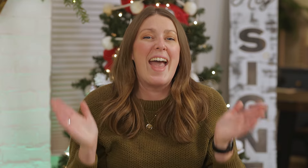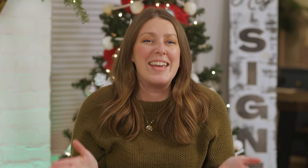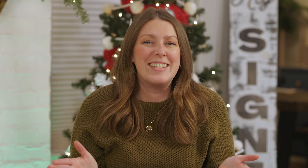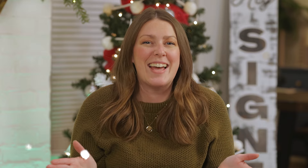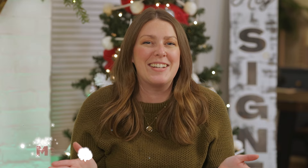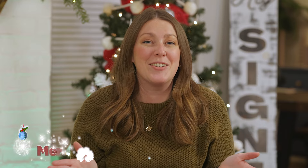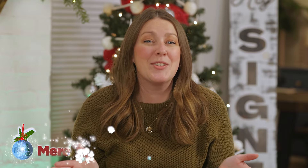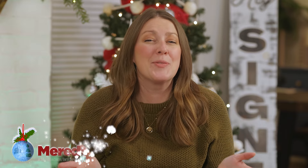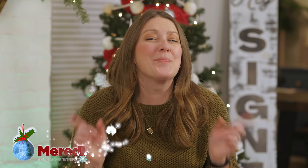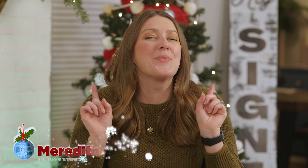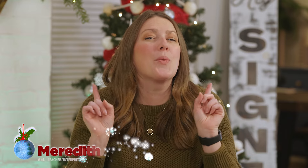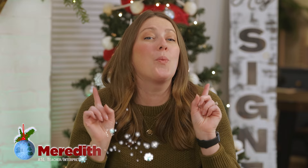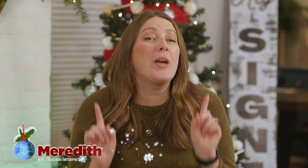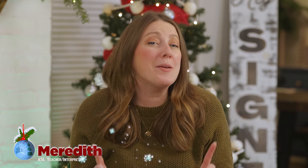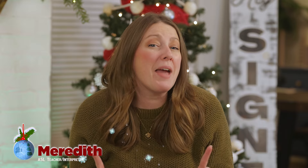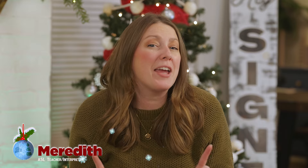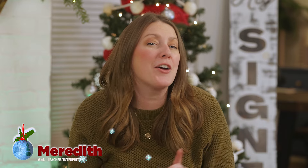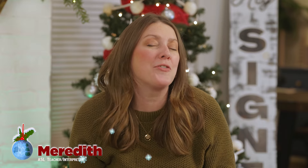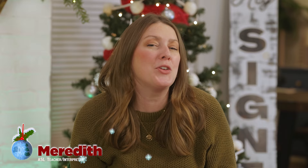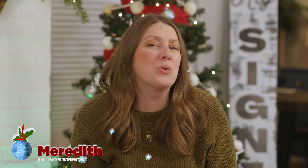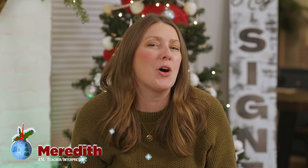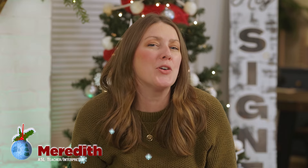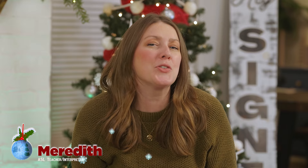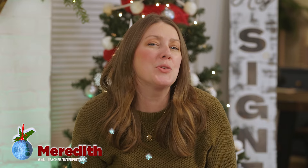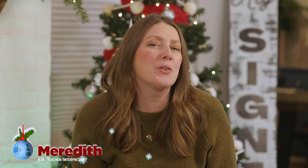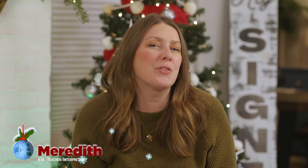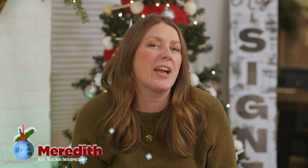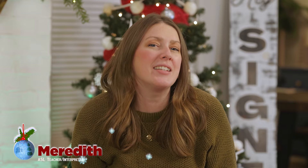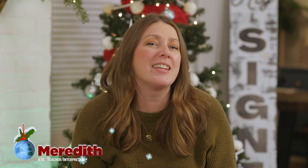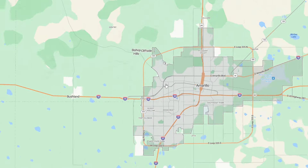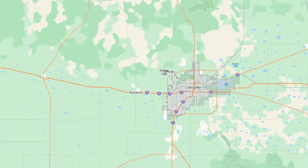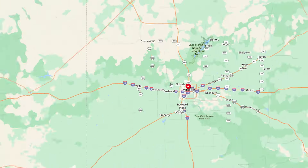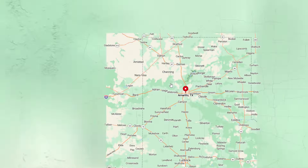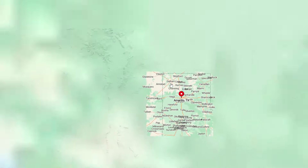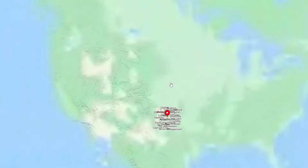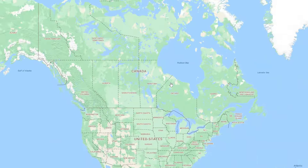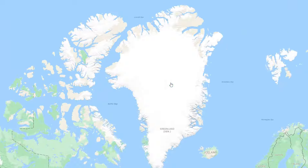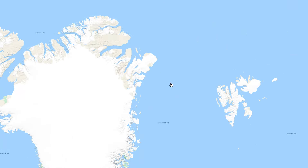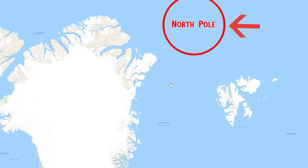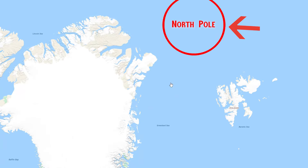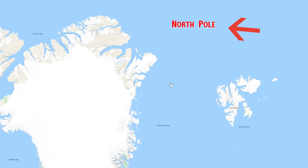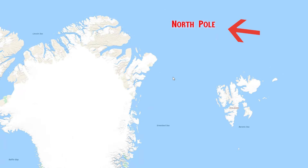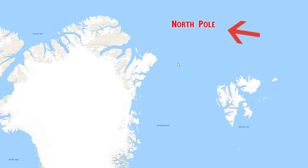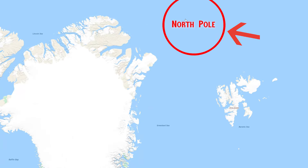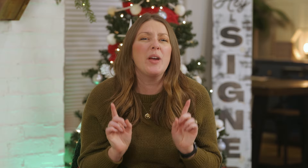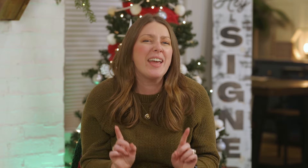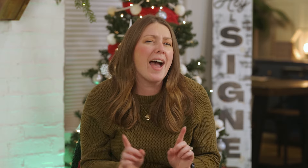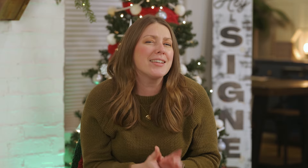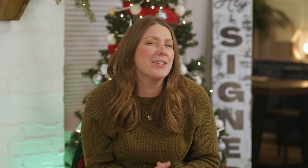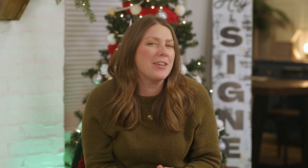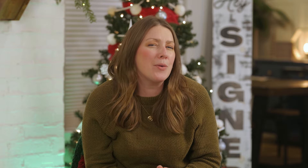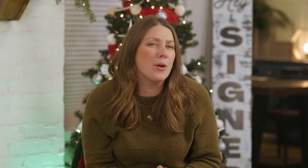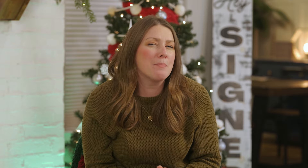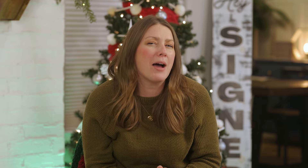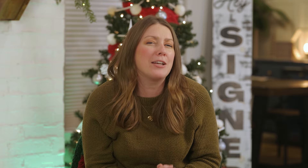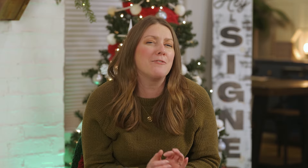Hey, Signers! We made a few calls to a friend a few miles North of us. We asked if he wouldn’t mind